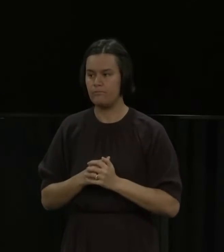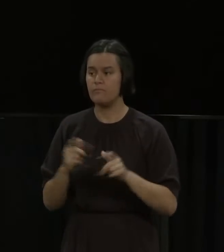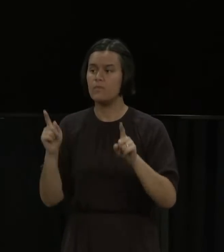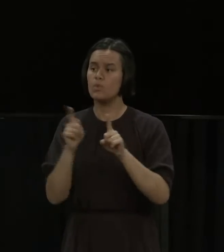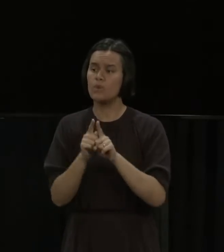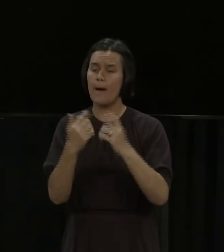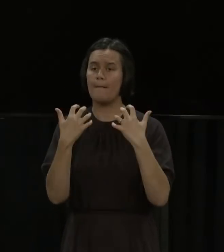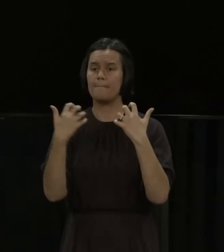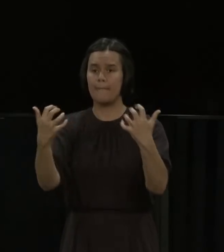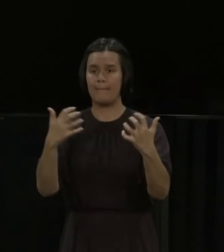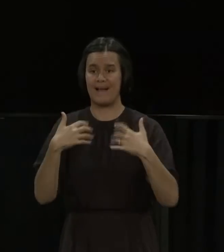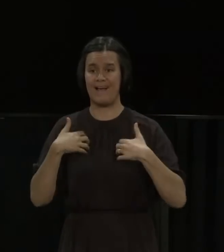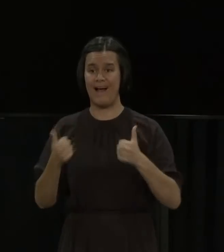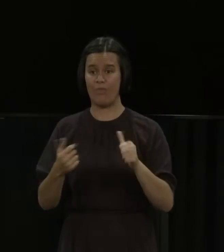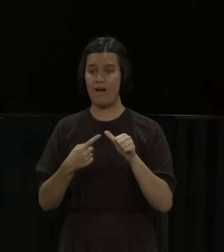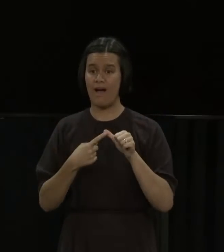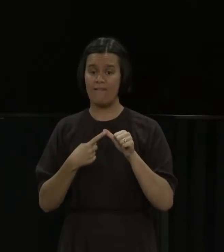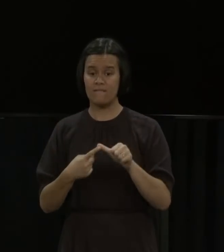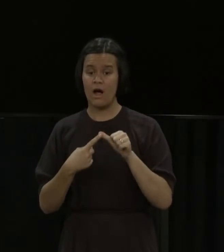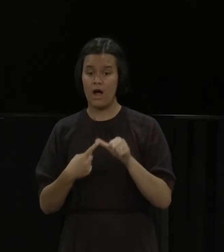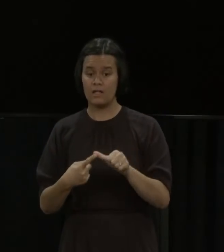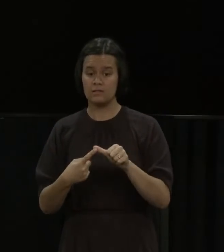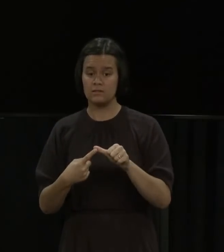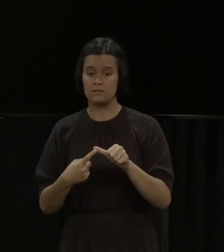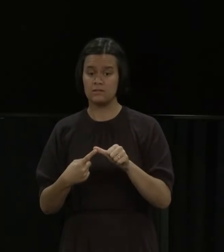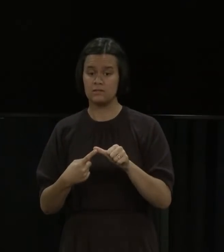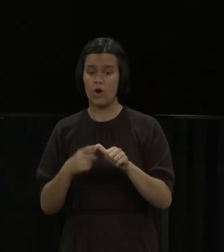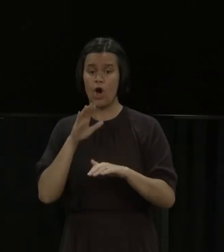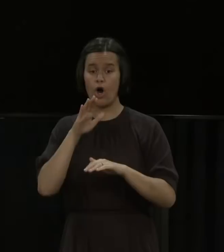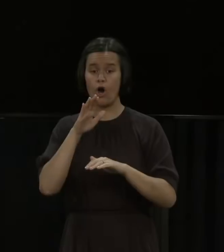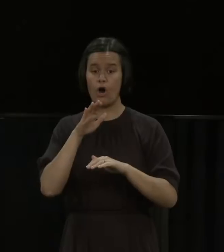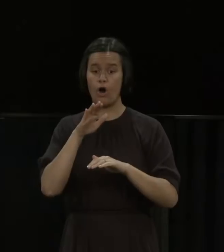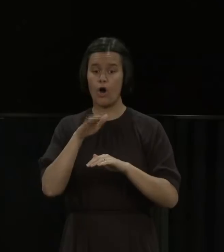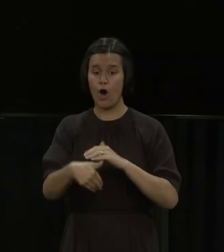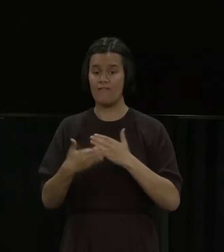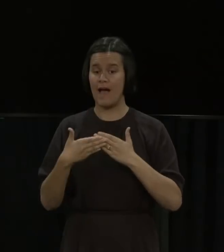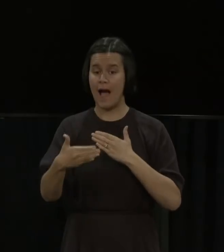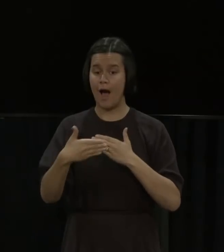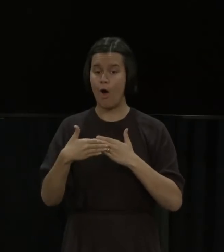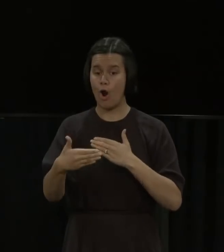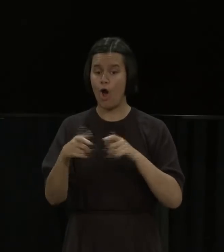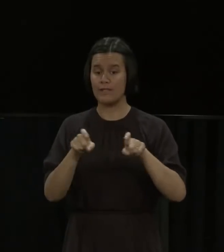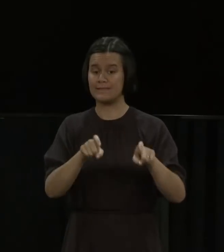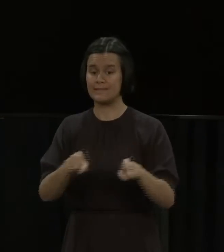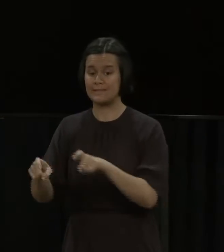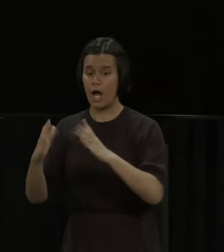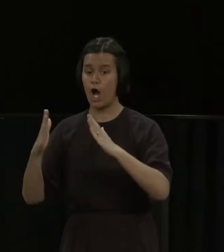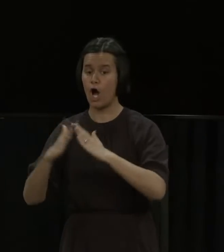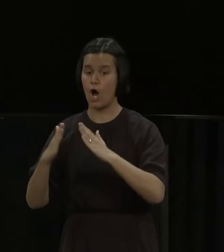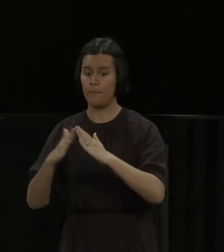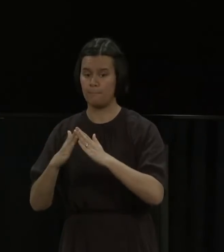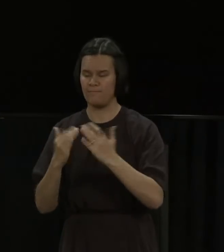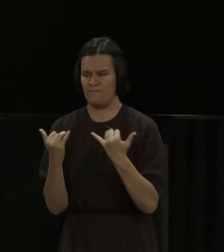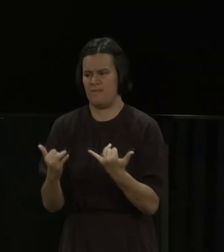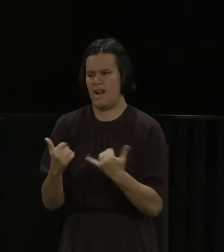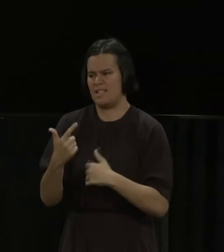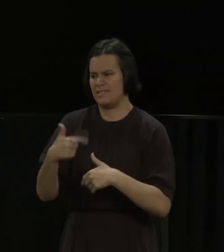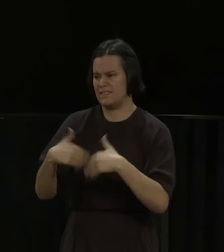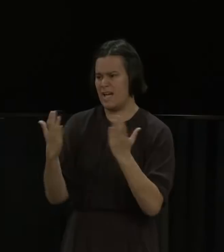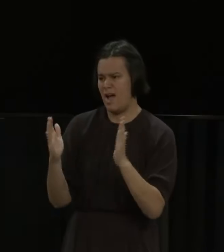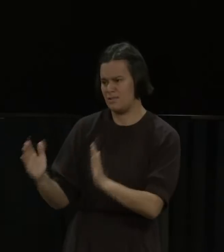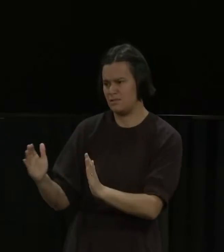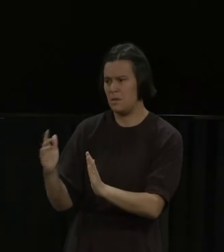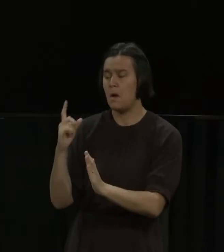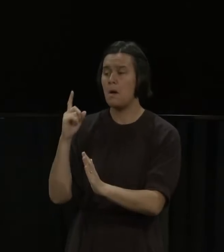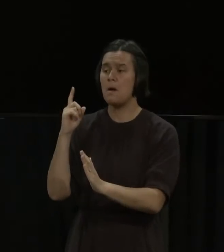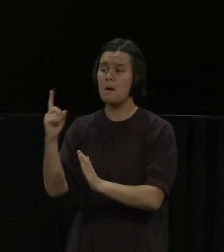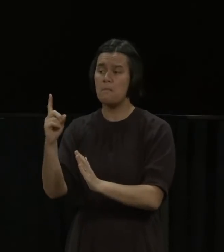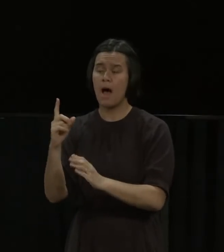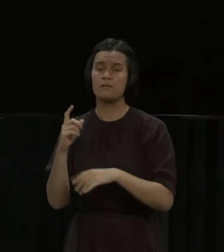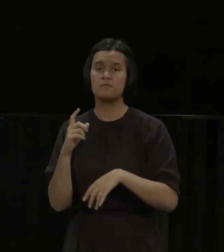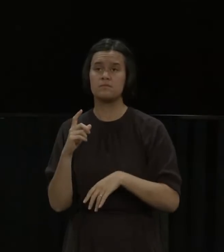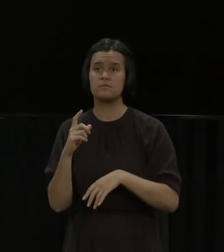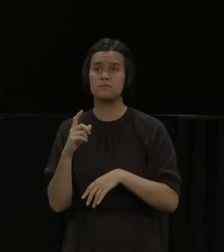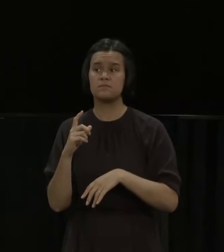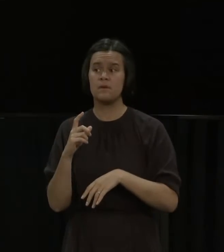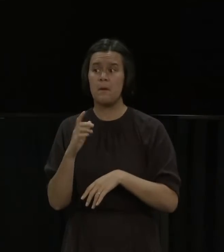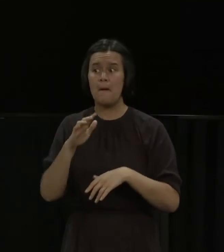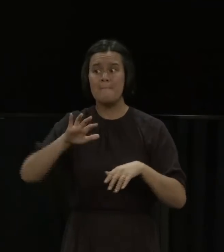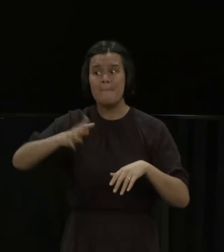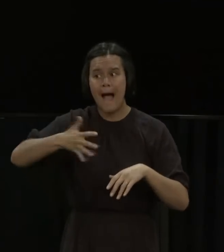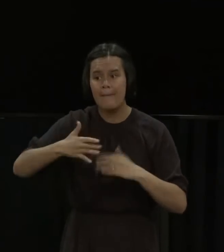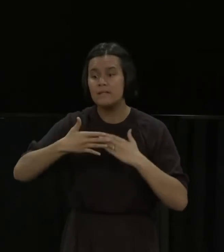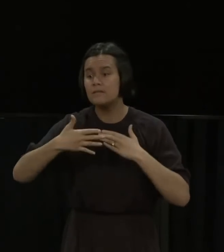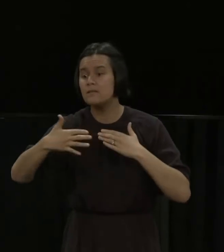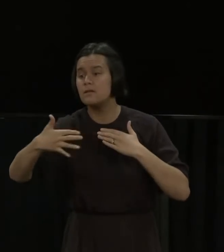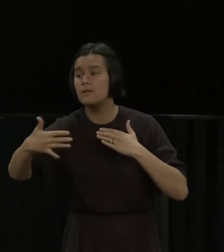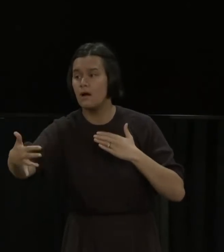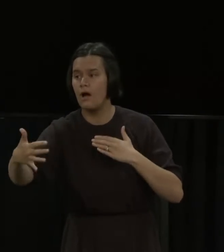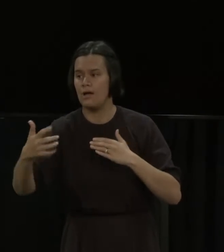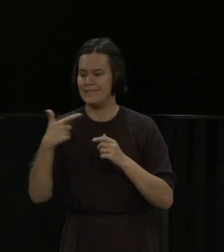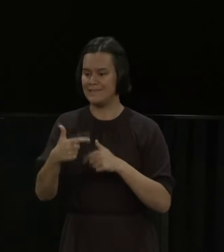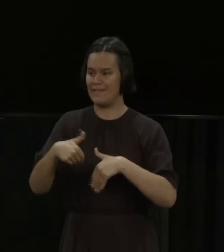classification requirement,